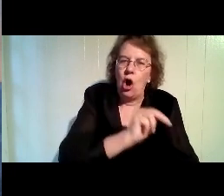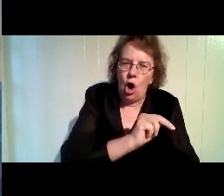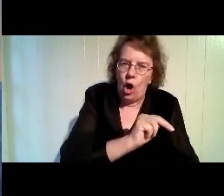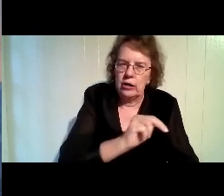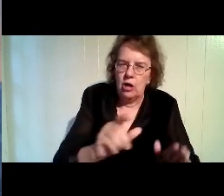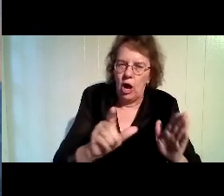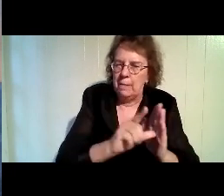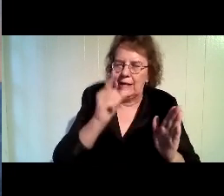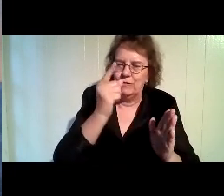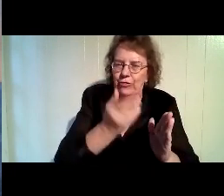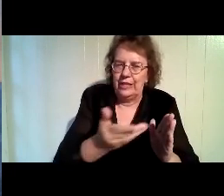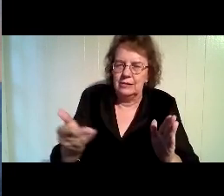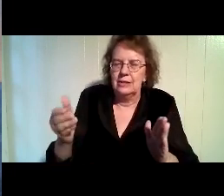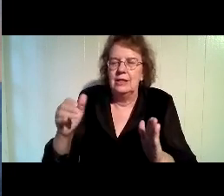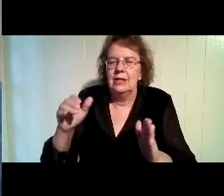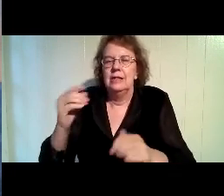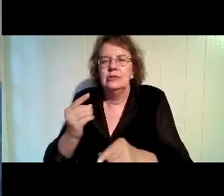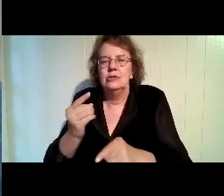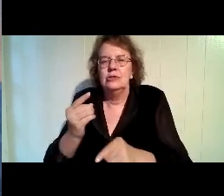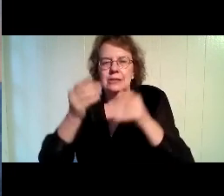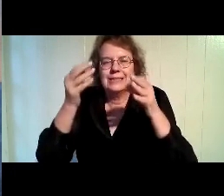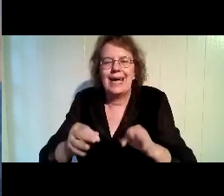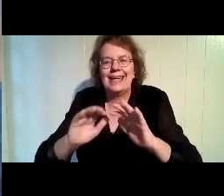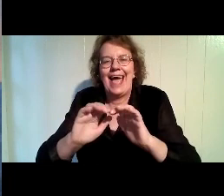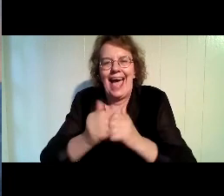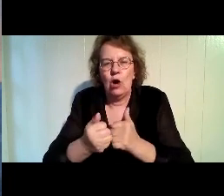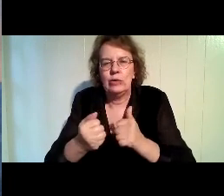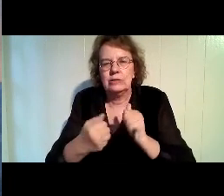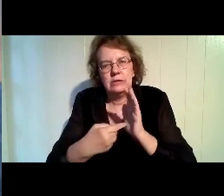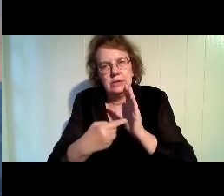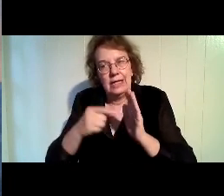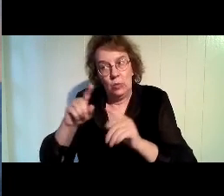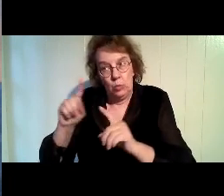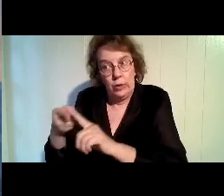things. It's simply just deciding how captions when available, how they will look.